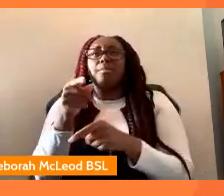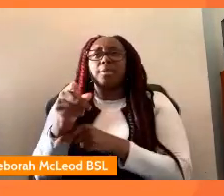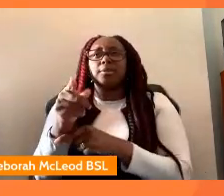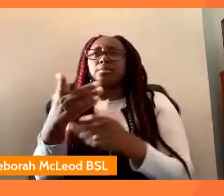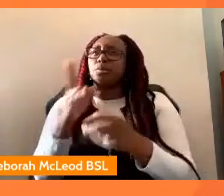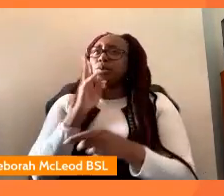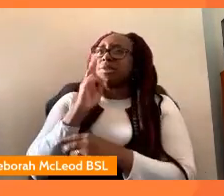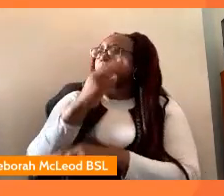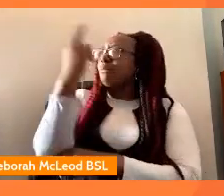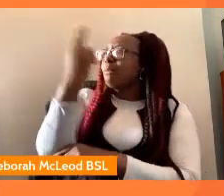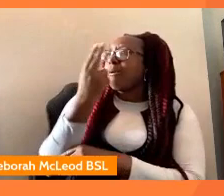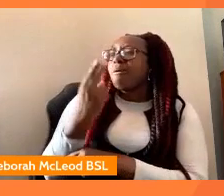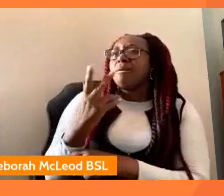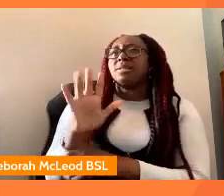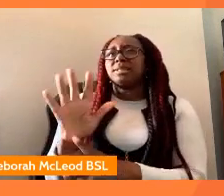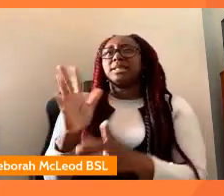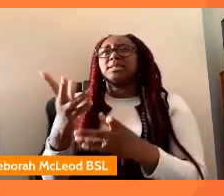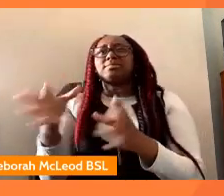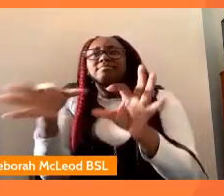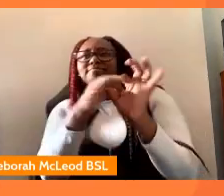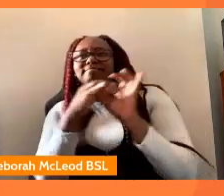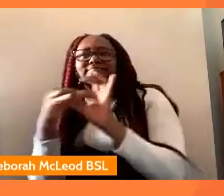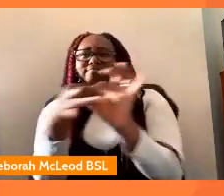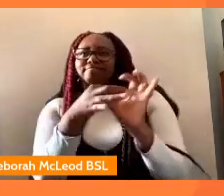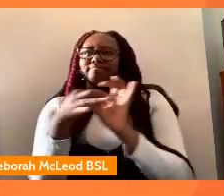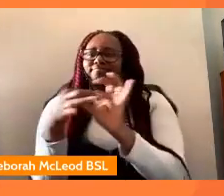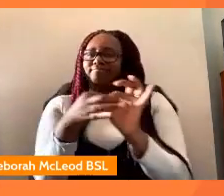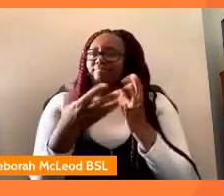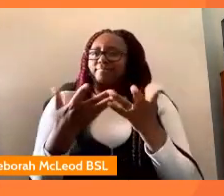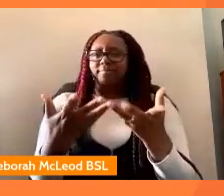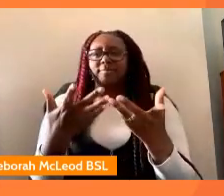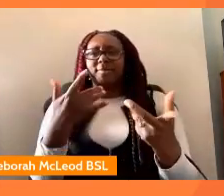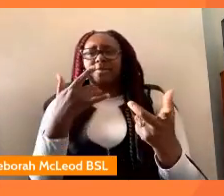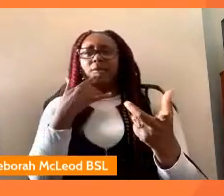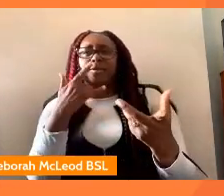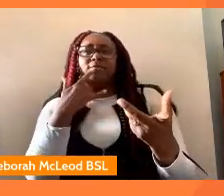artists being able to connect with them and if it's 3D assets or animations